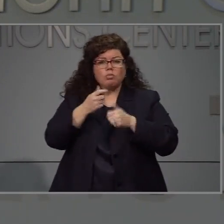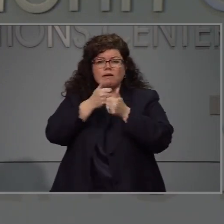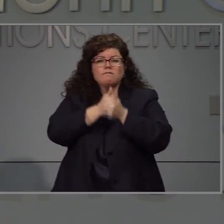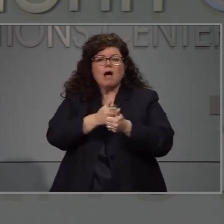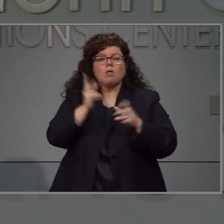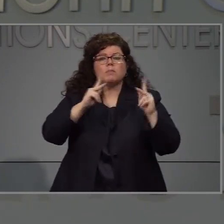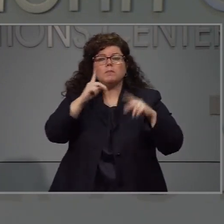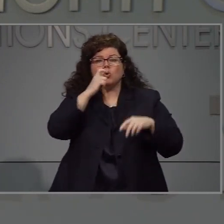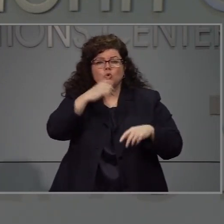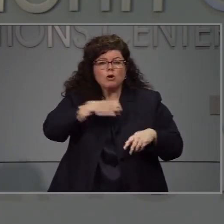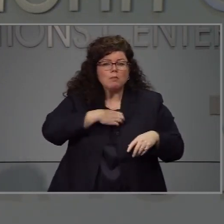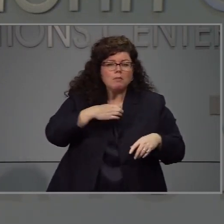RESTAURANT ABOUT SOCIAL